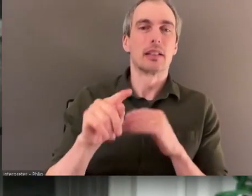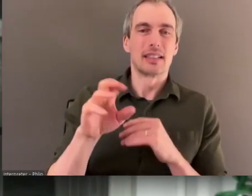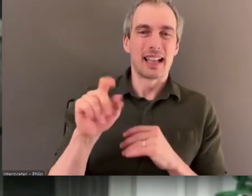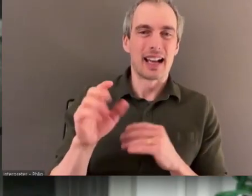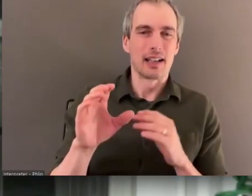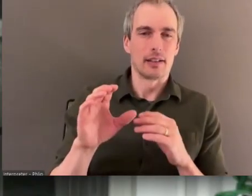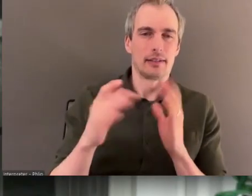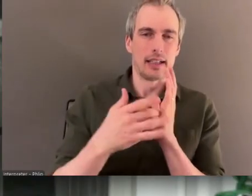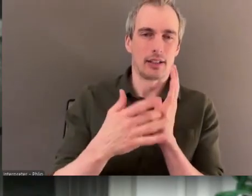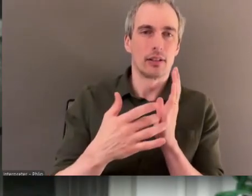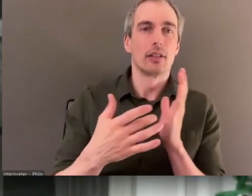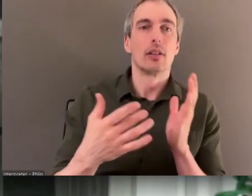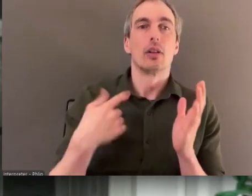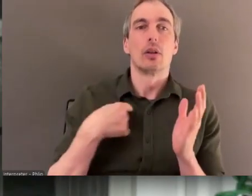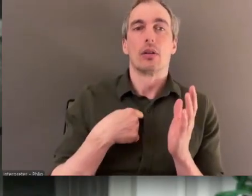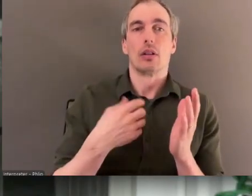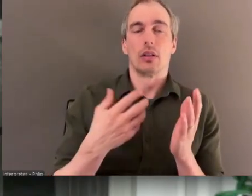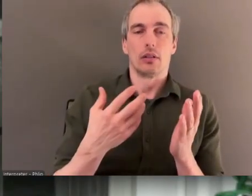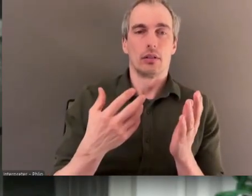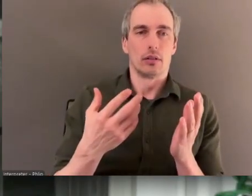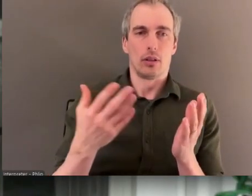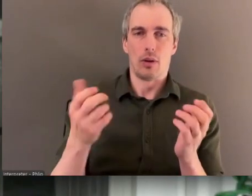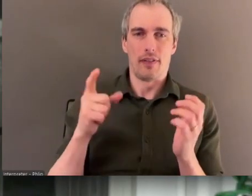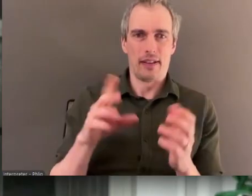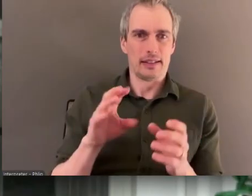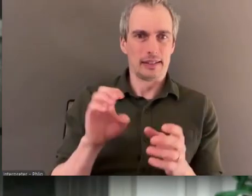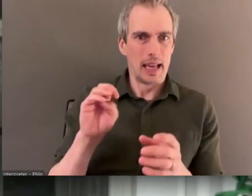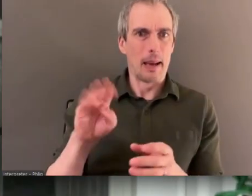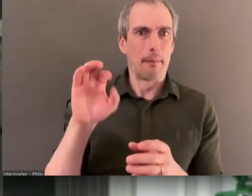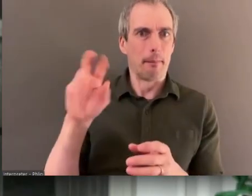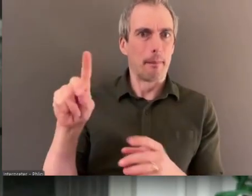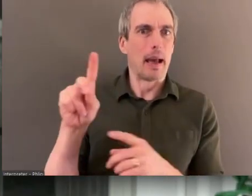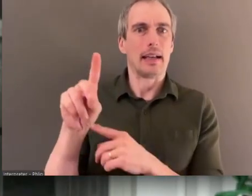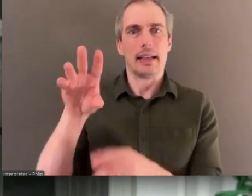PDF, it should ask you, do you want to convert it to Markdown and listen to it.